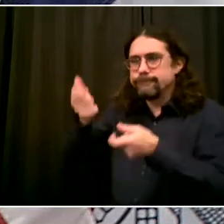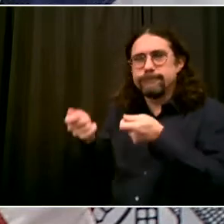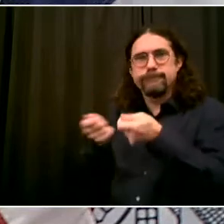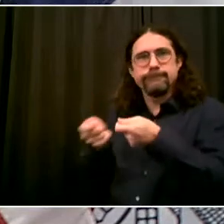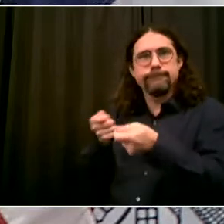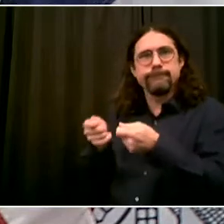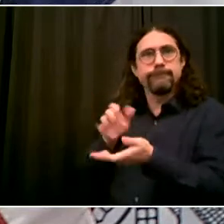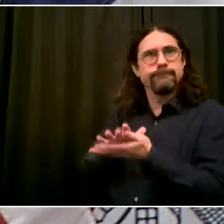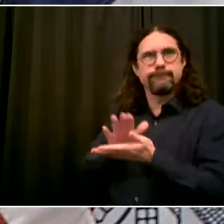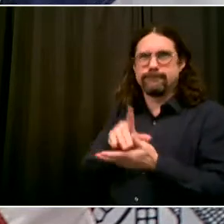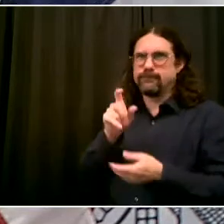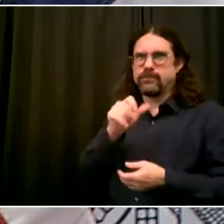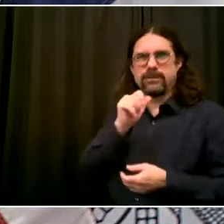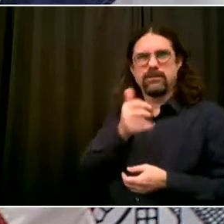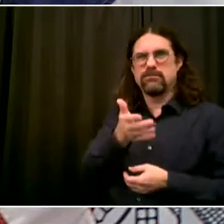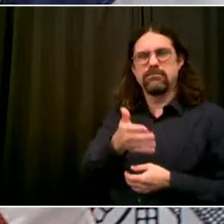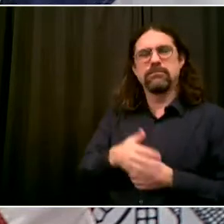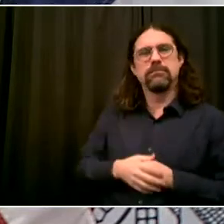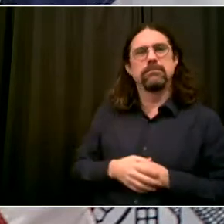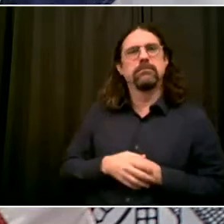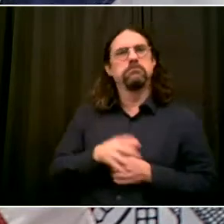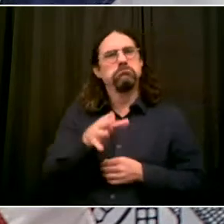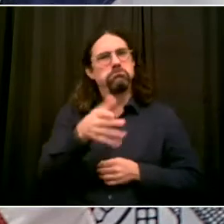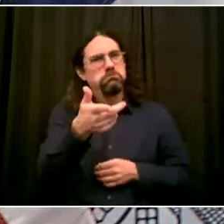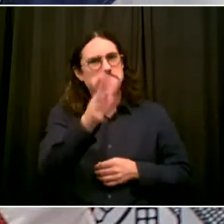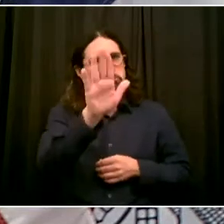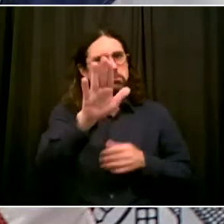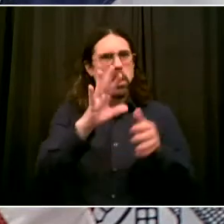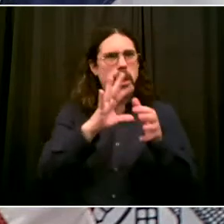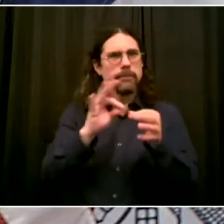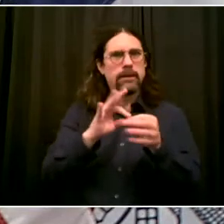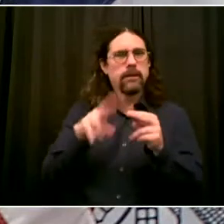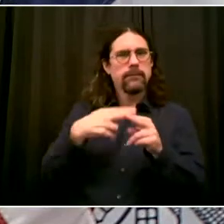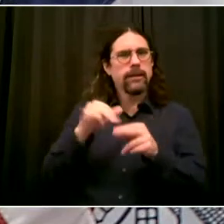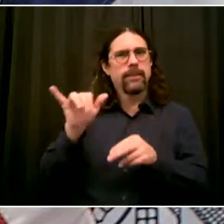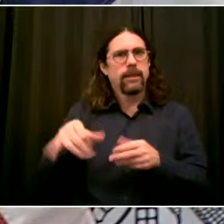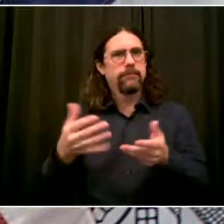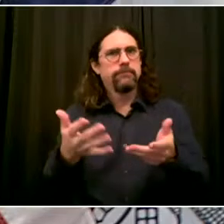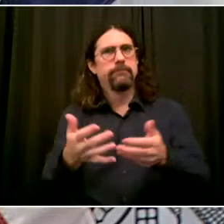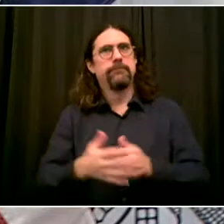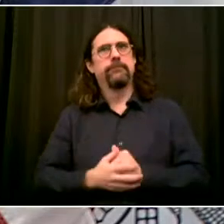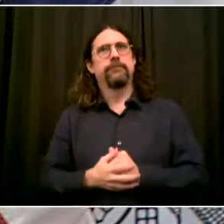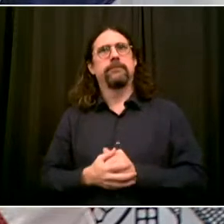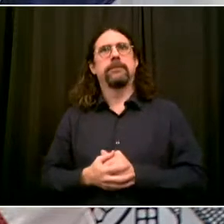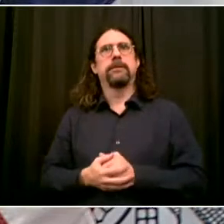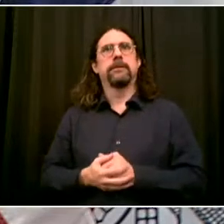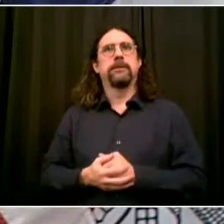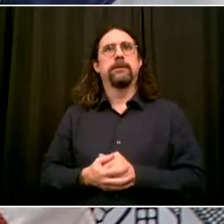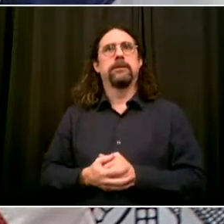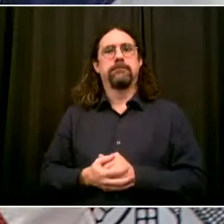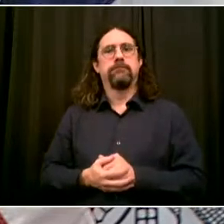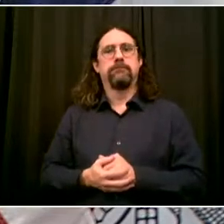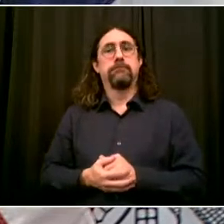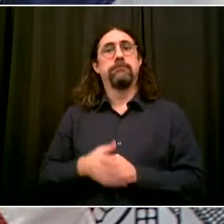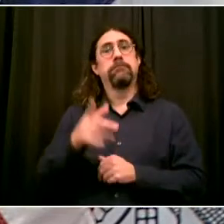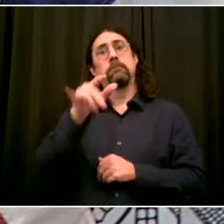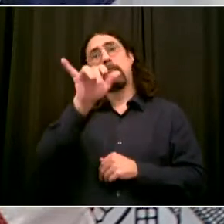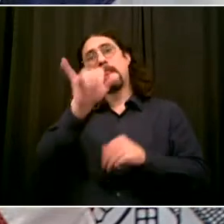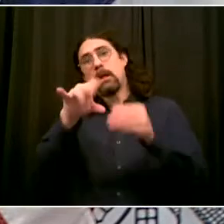DECADE. BETWEEN HIS TIME AS A MAYOR AND MY TIME, GRADUATION HAS